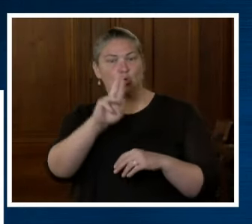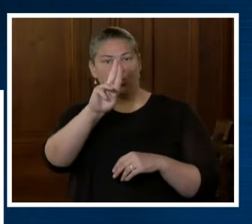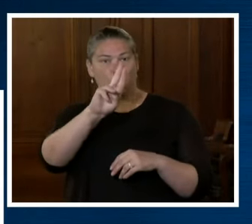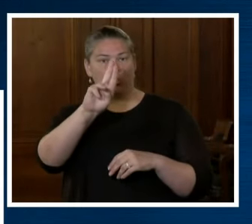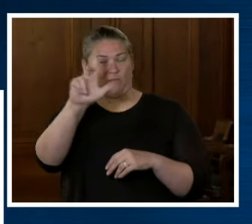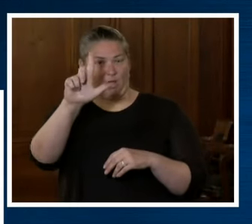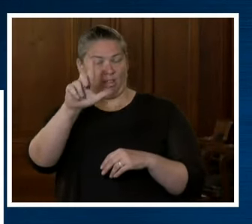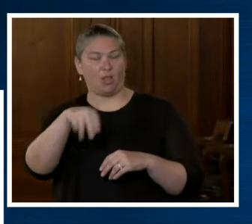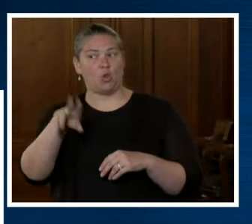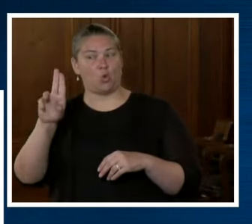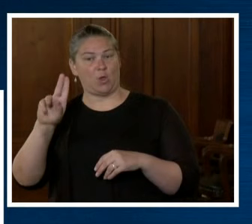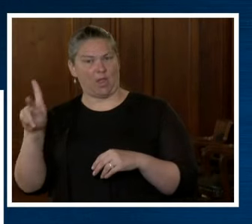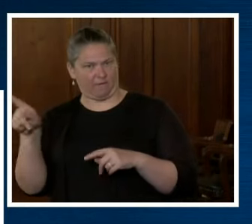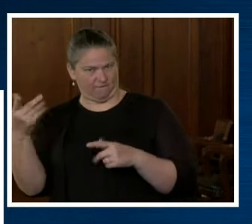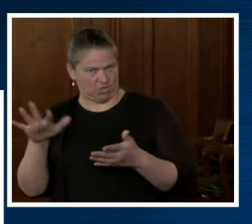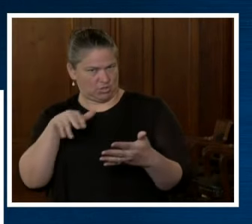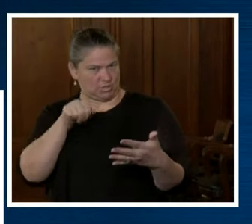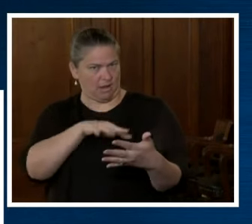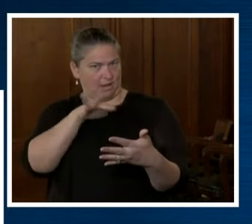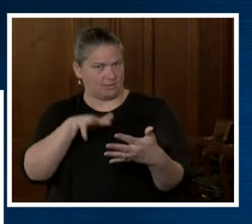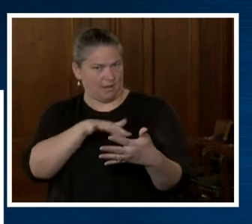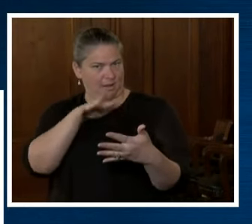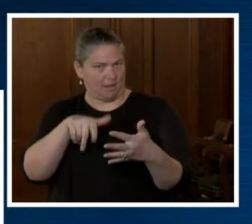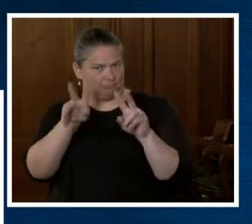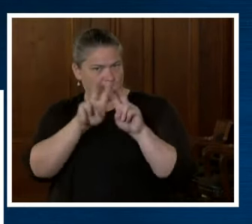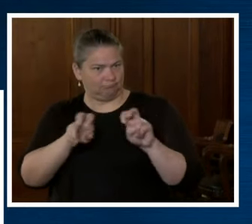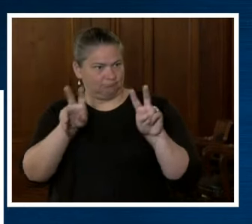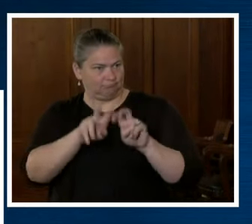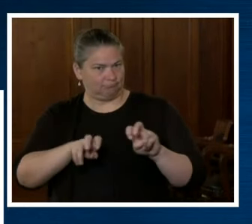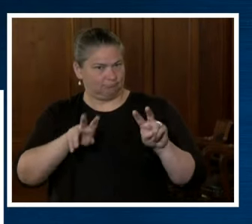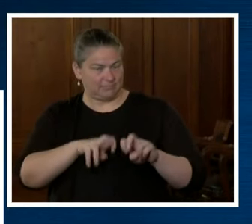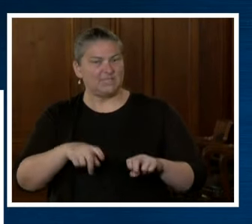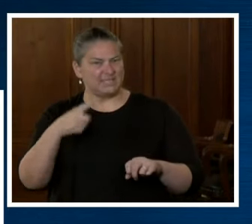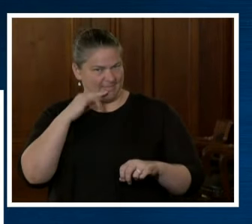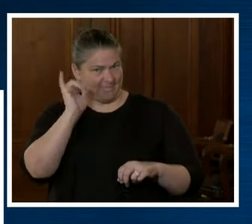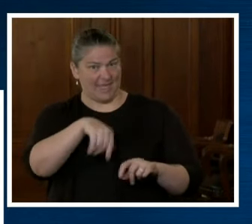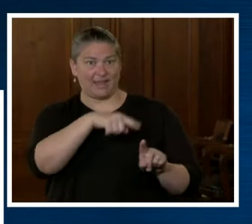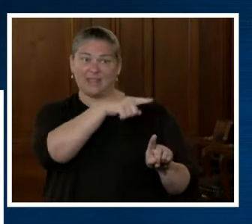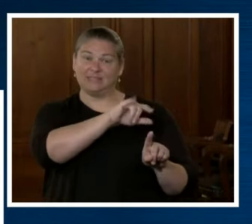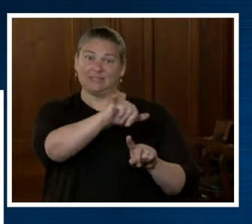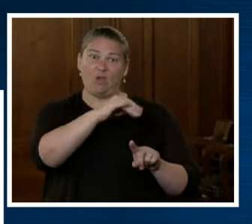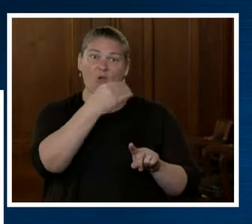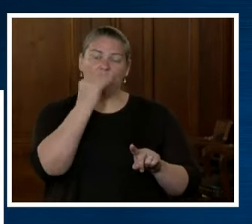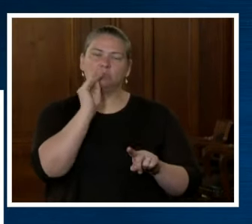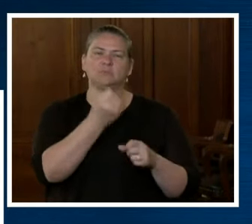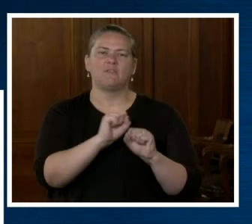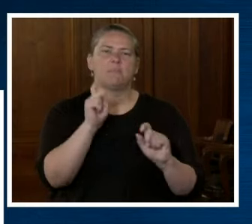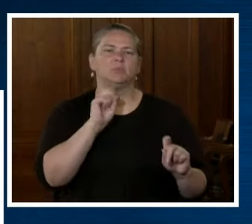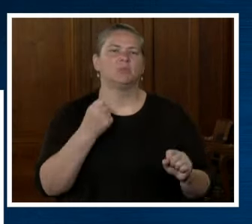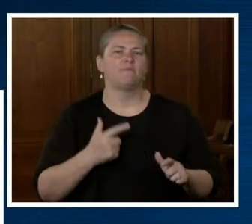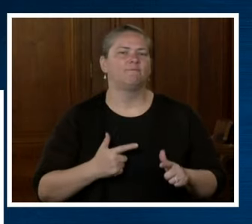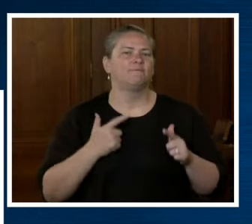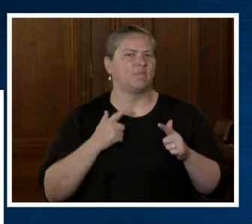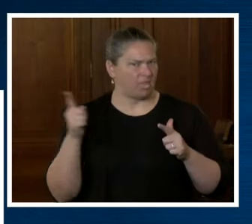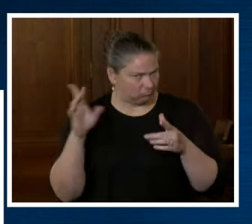AND THAT WAS ALWAYS THE CONCERN, IS COULD KENTUCKIANS DO IT, WOULD IT BE ENOUGH.